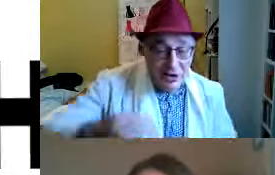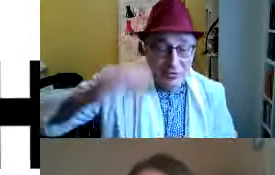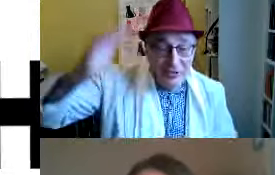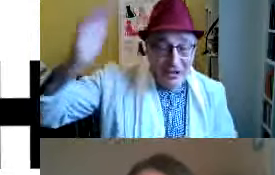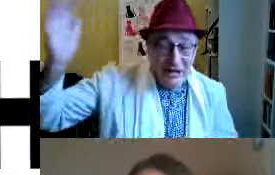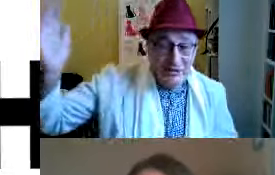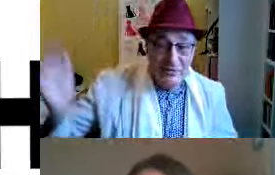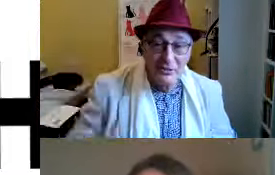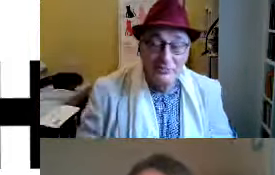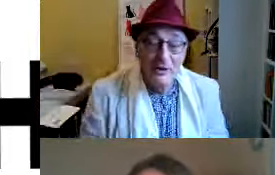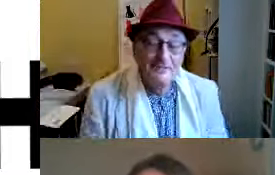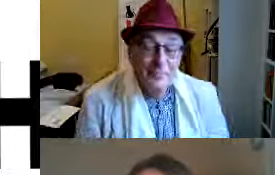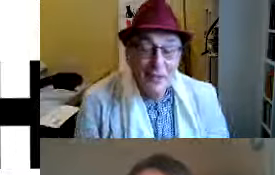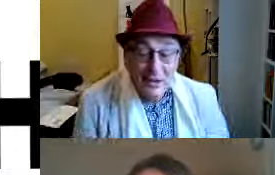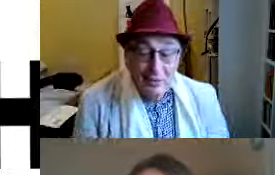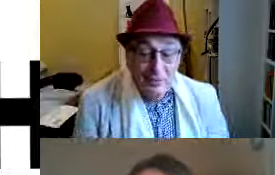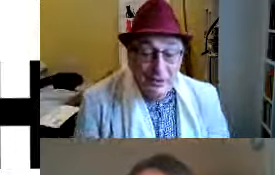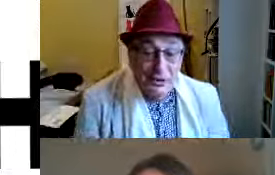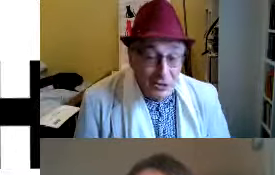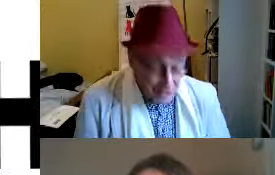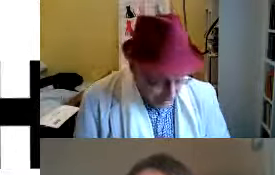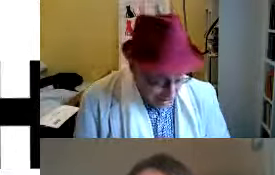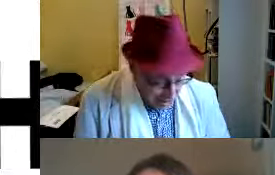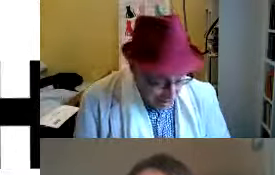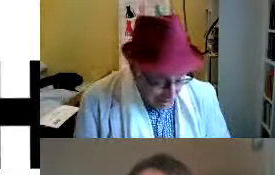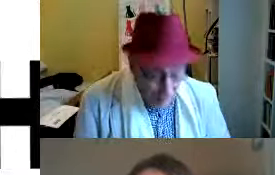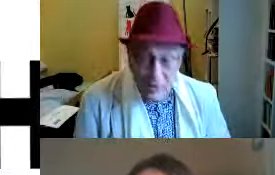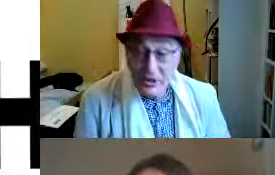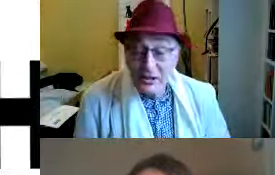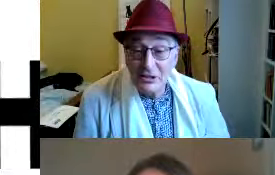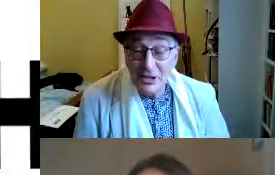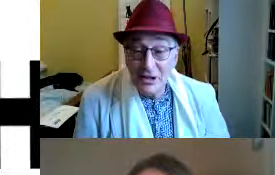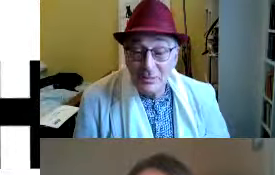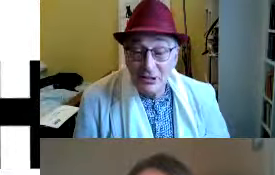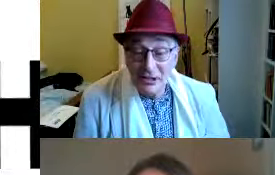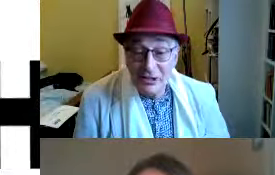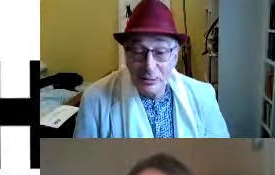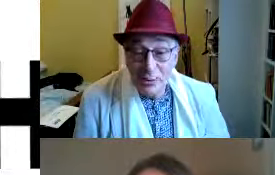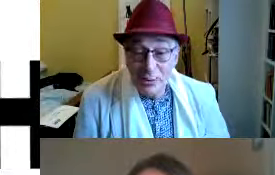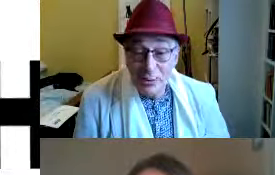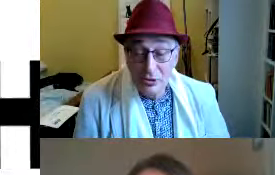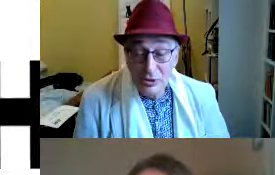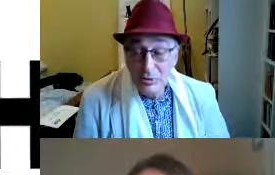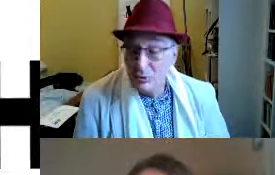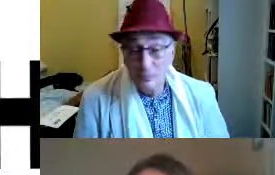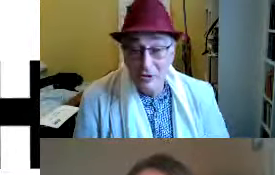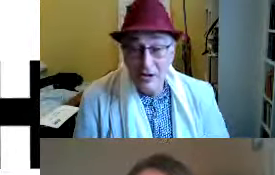over the head of this but because along with getting the ampersand award which was brilliant